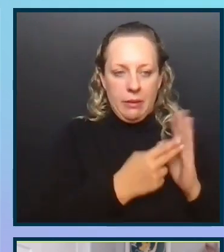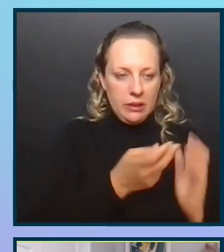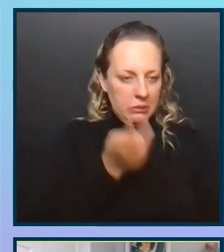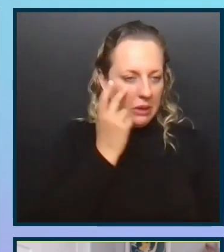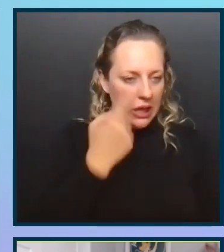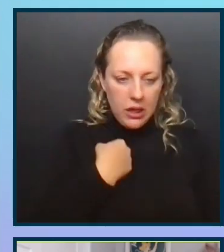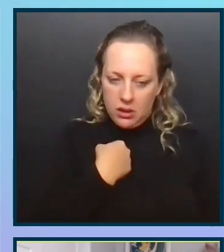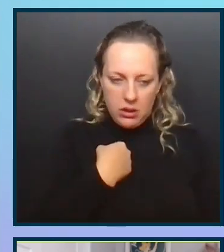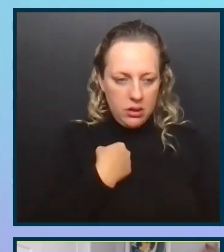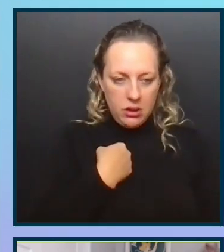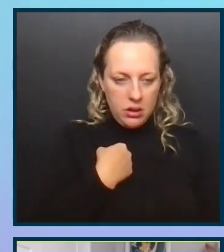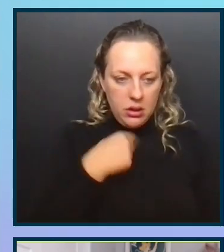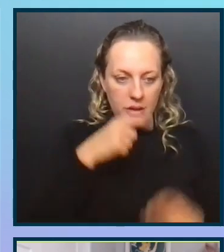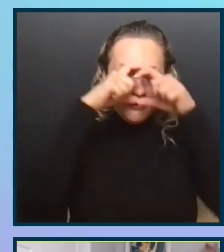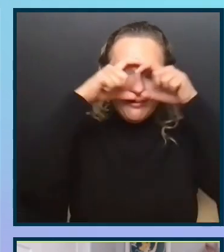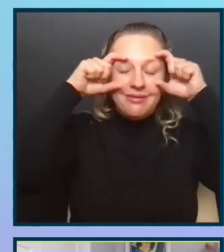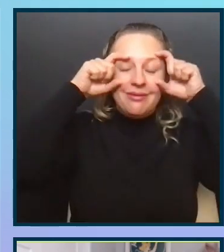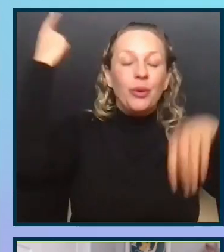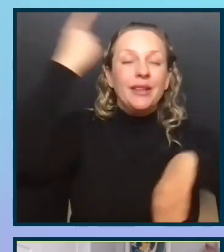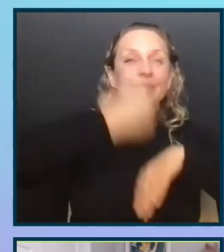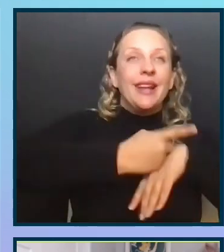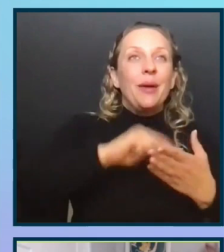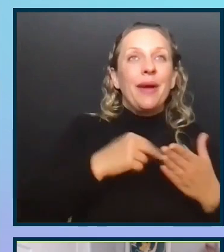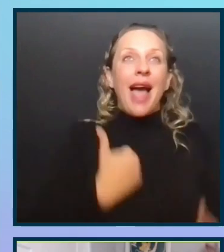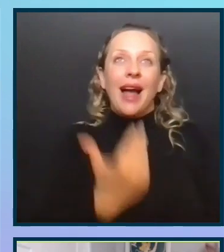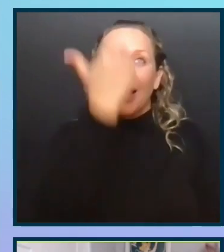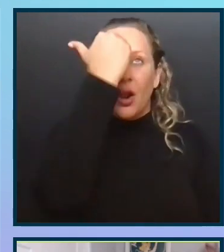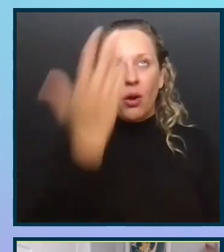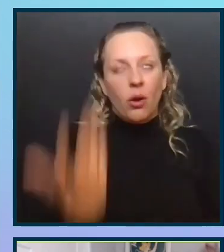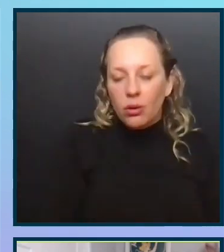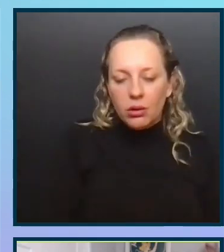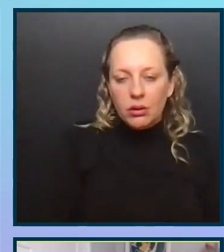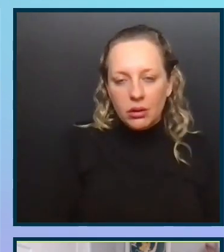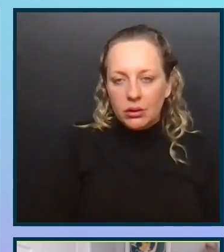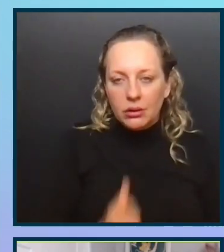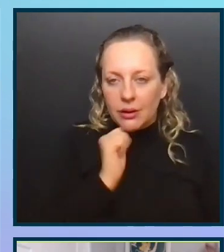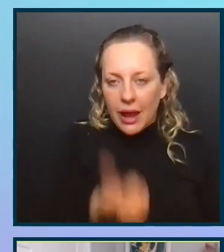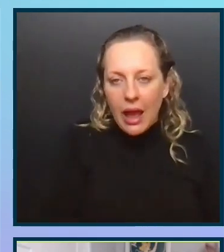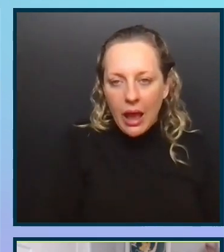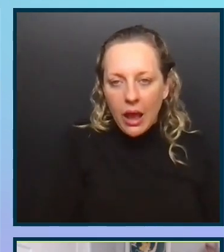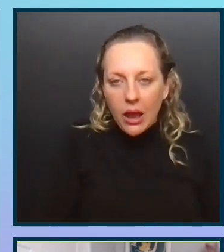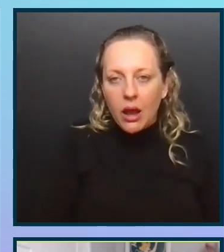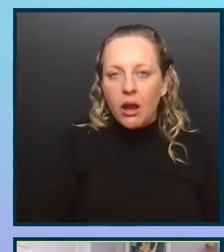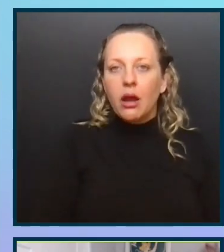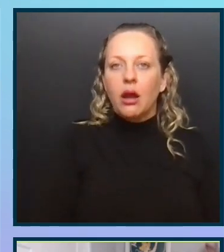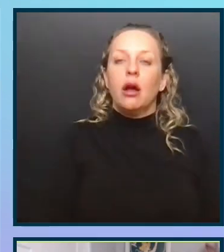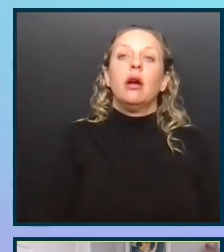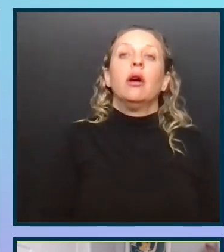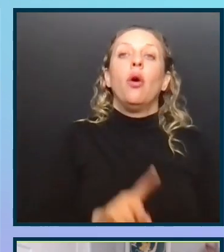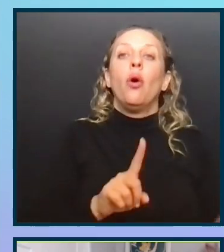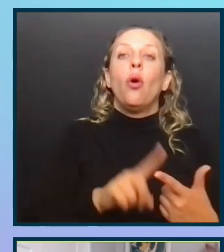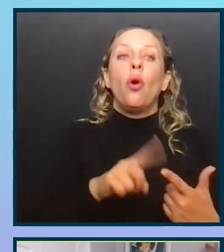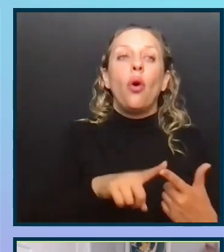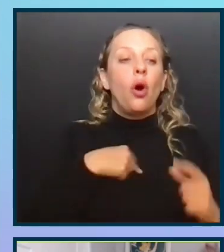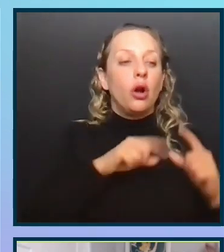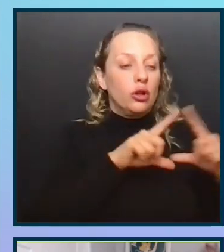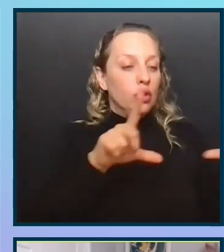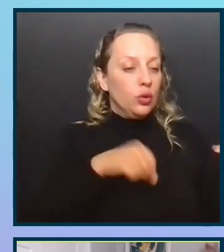by wearing a blindfold for a day. I can't understand what it means to be using a screen reader regularly